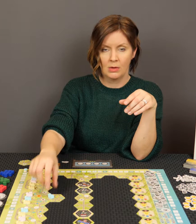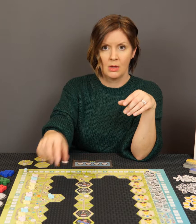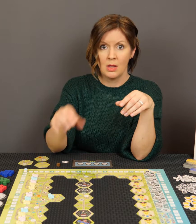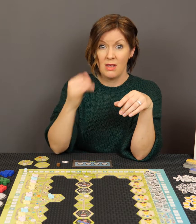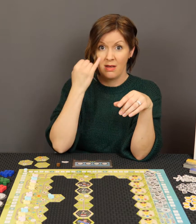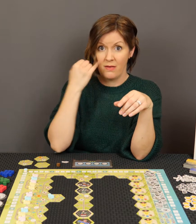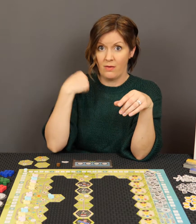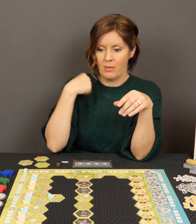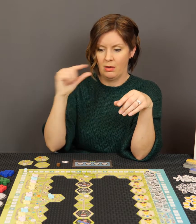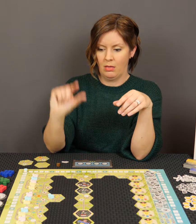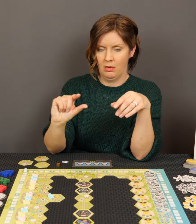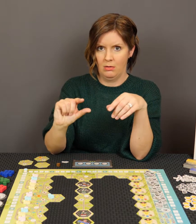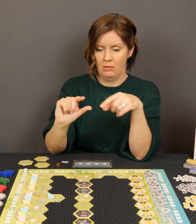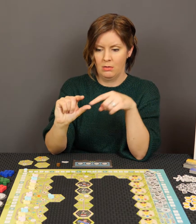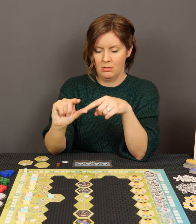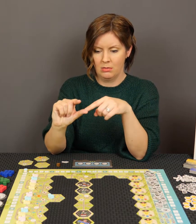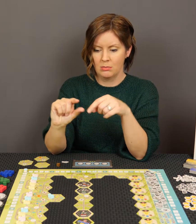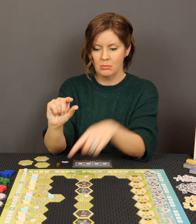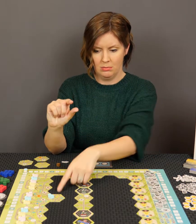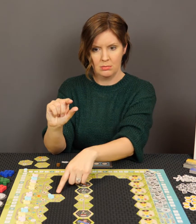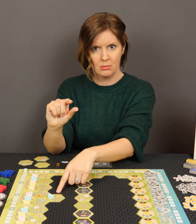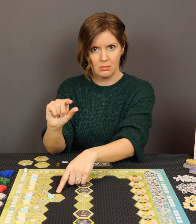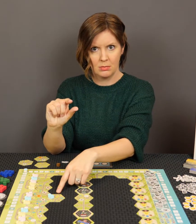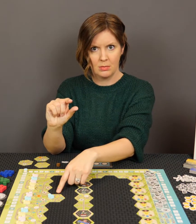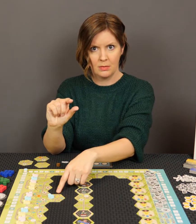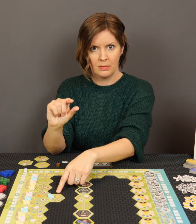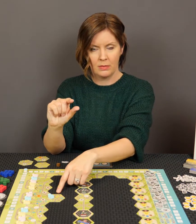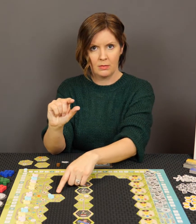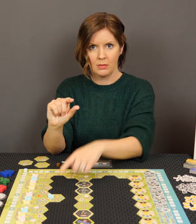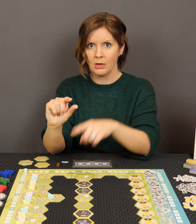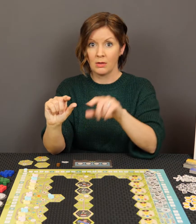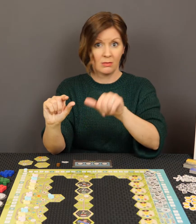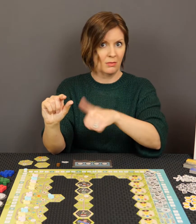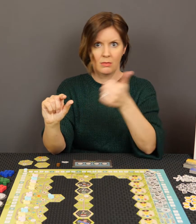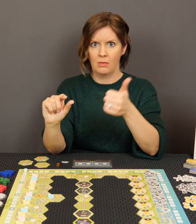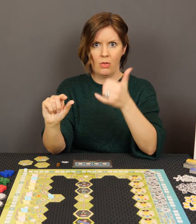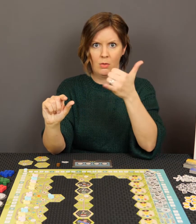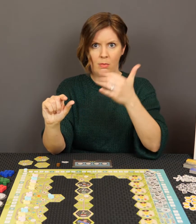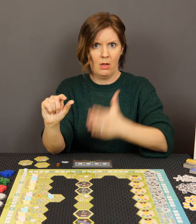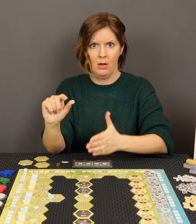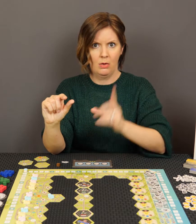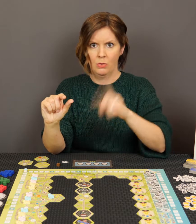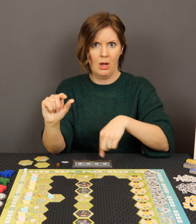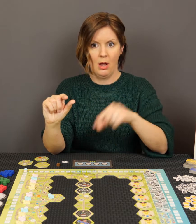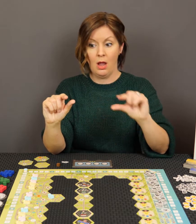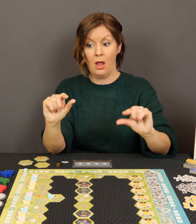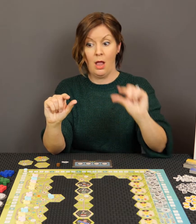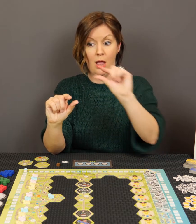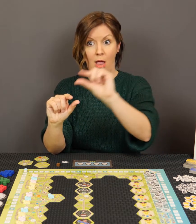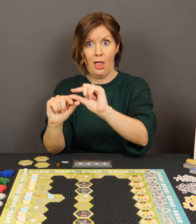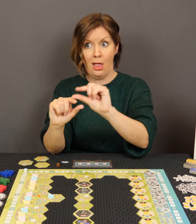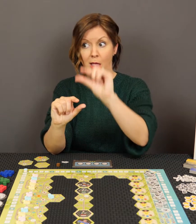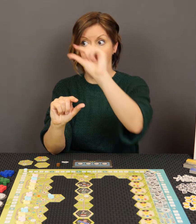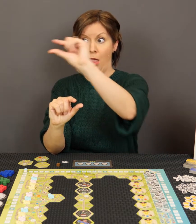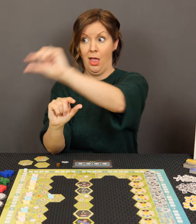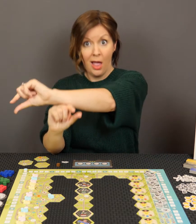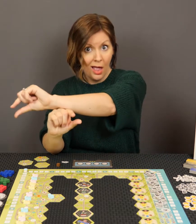If my train is already on that space, another player cannot join me and then also move ahead